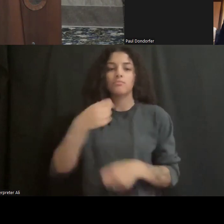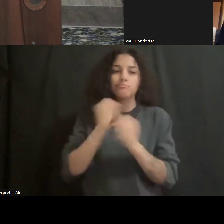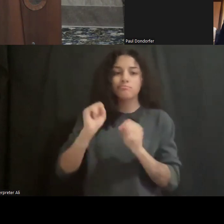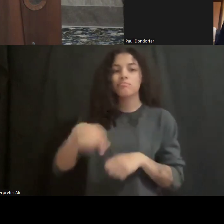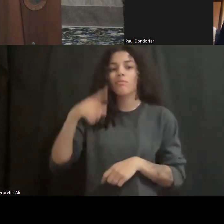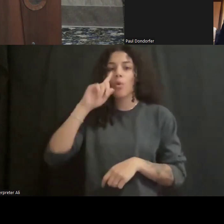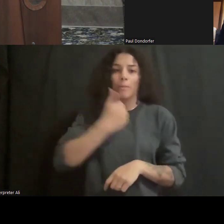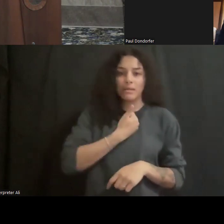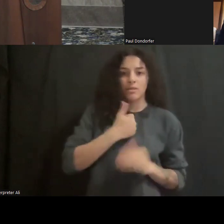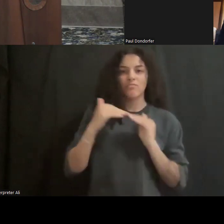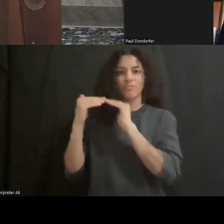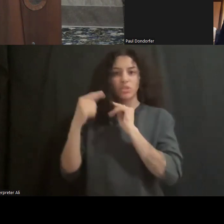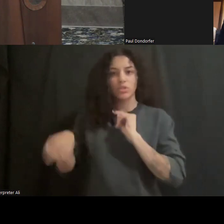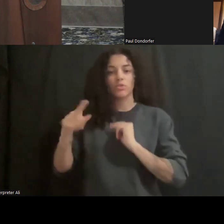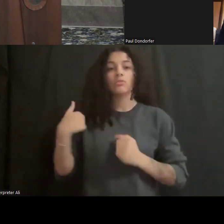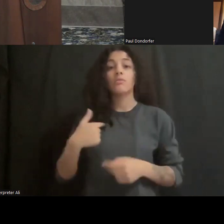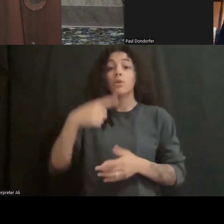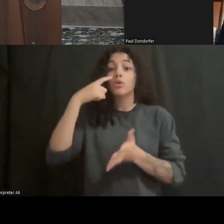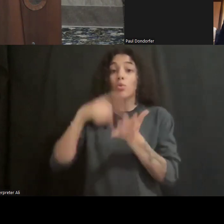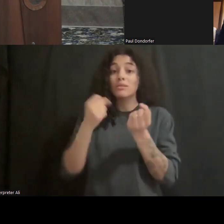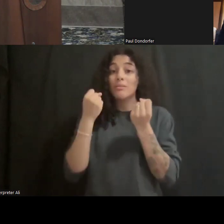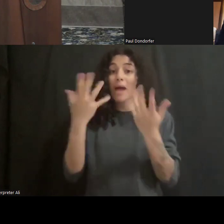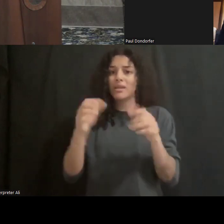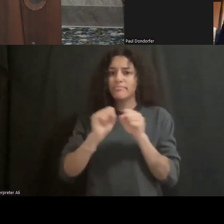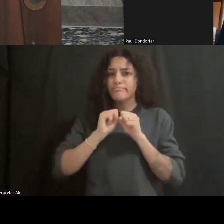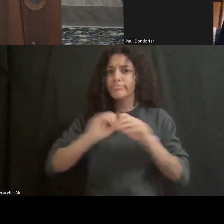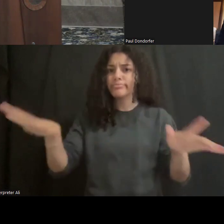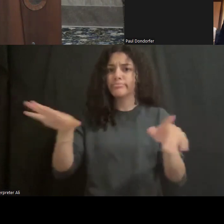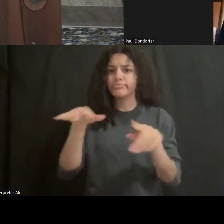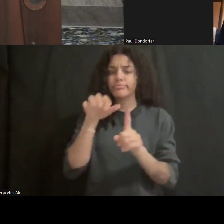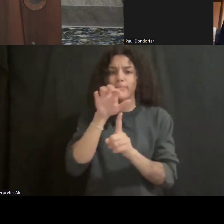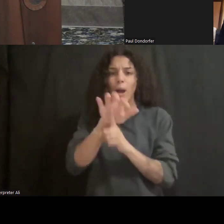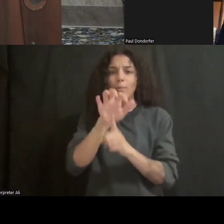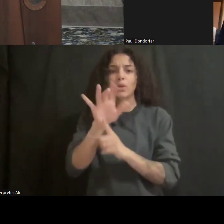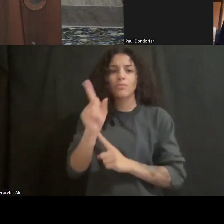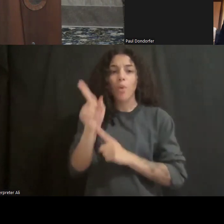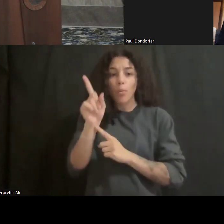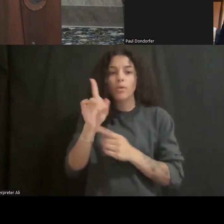been several viral social media moments um due to the violence inside and outside of St for uh